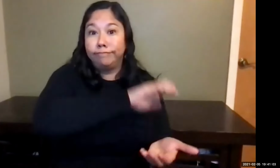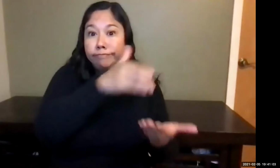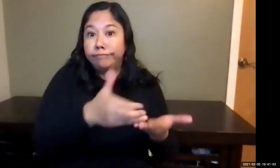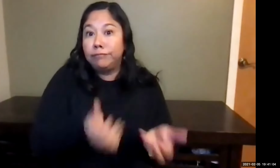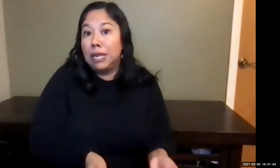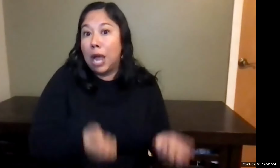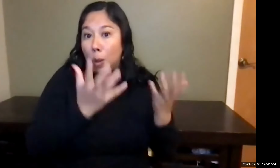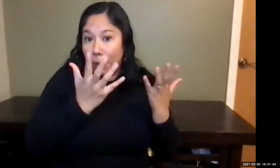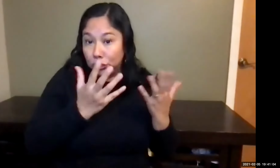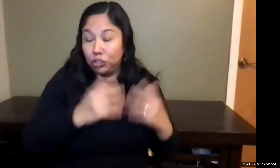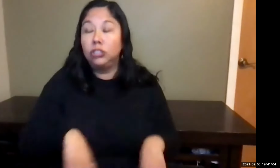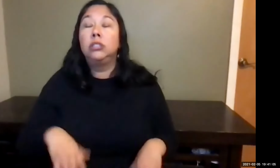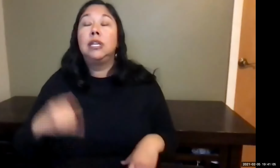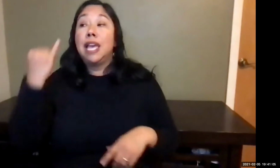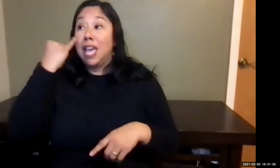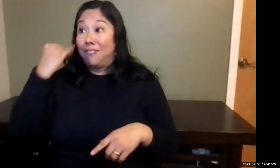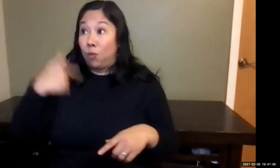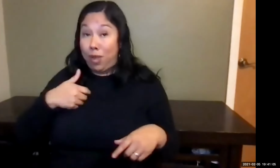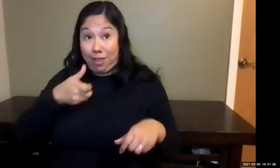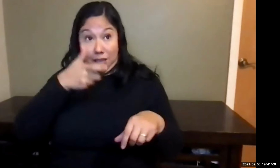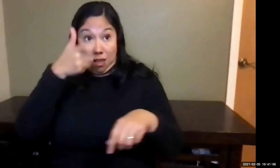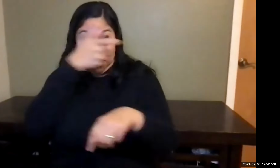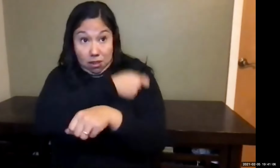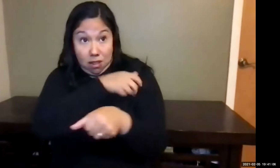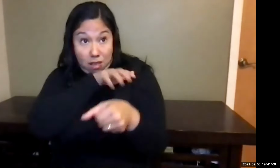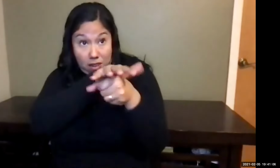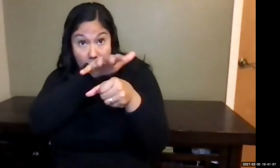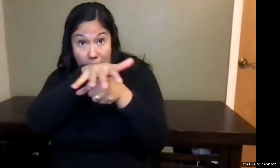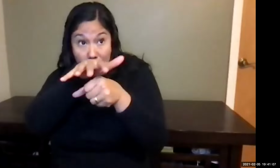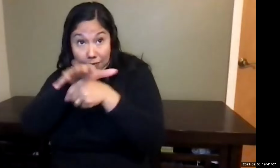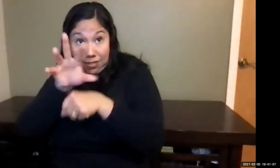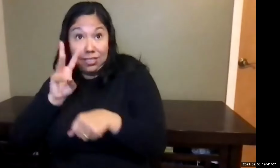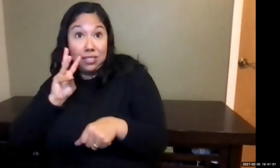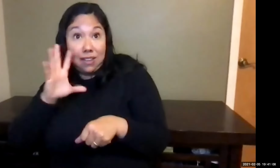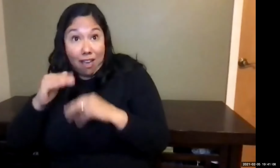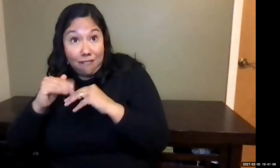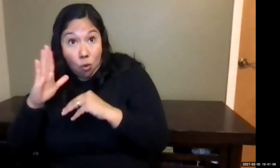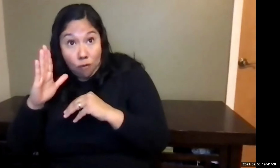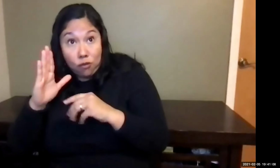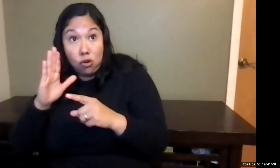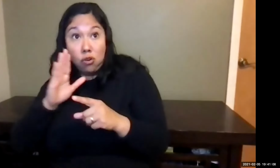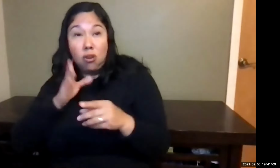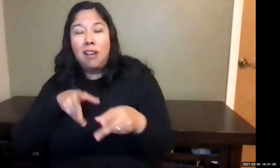get to enough 65 and older individuals, and we’re continuing to allow 1A of course individuals